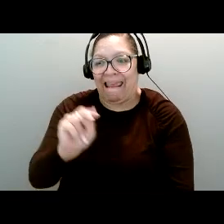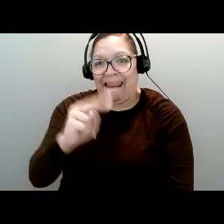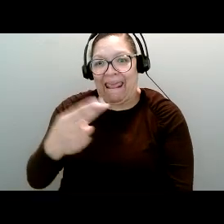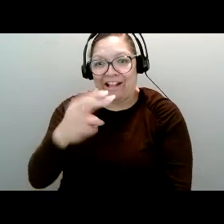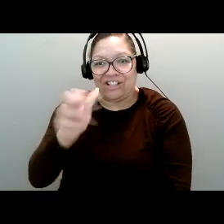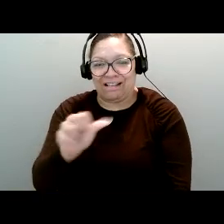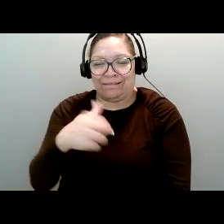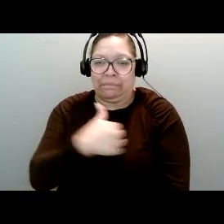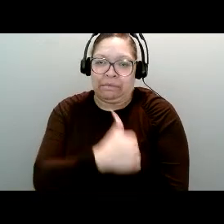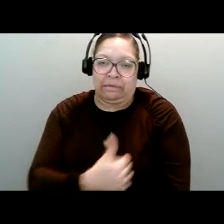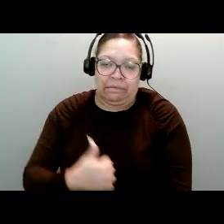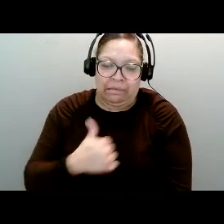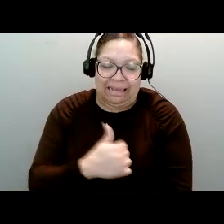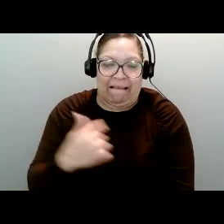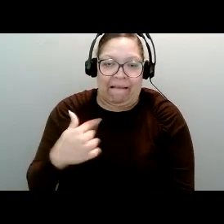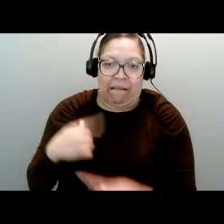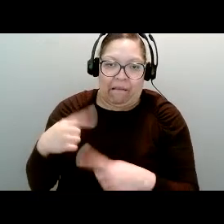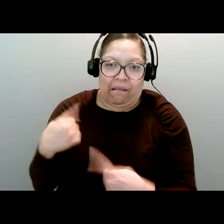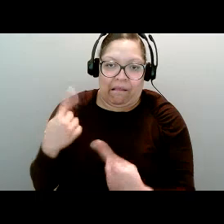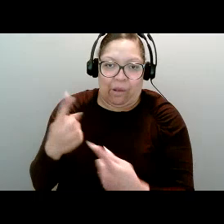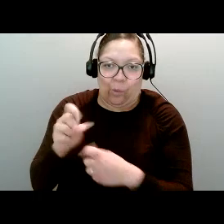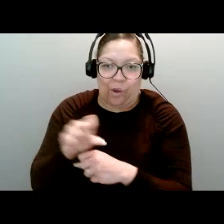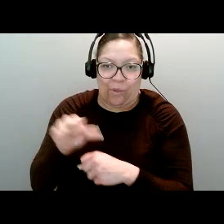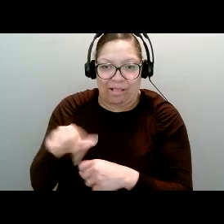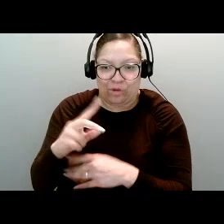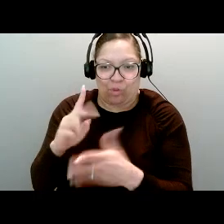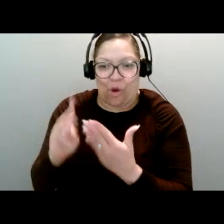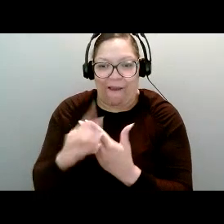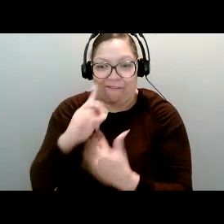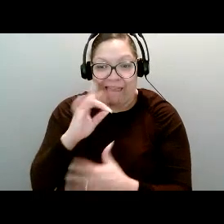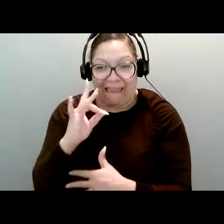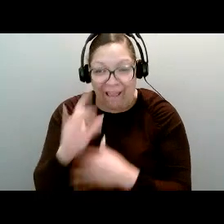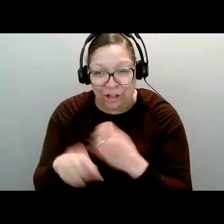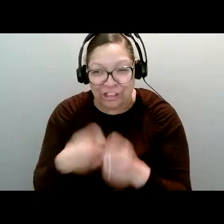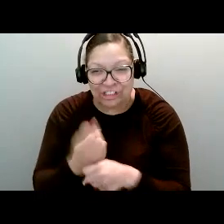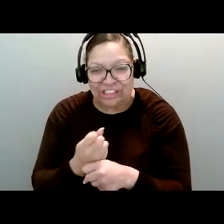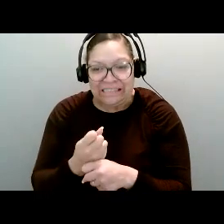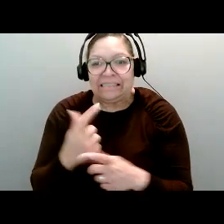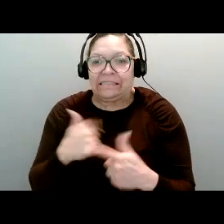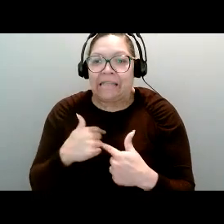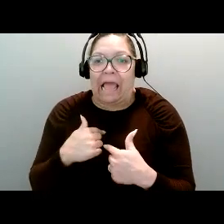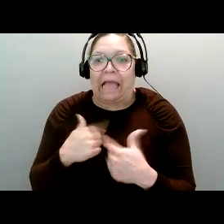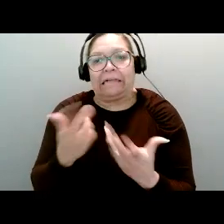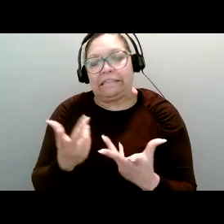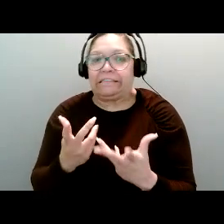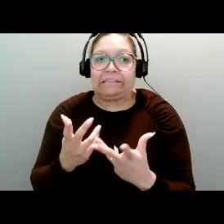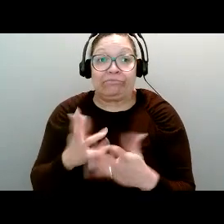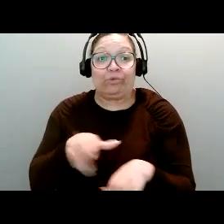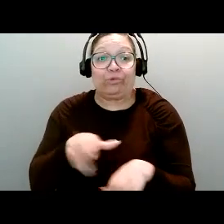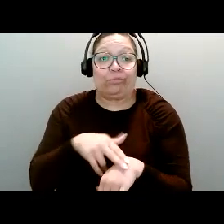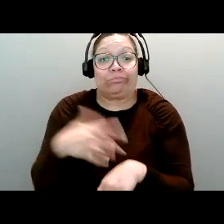I've been working with this program for eight years now and it is what I commonly call the National Heritage Area Program.